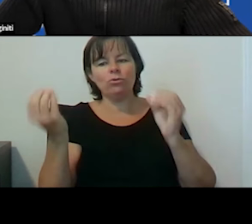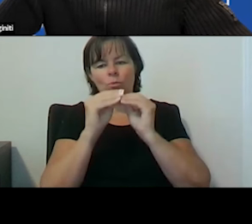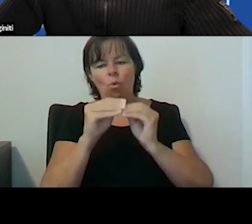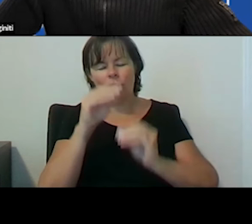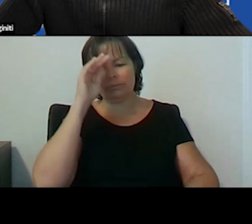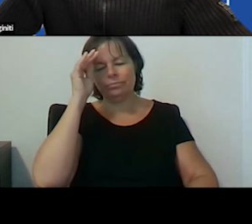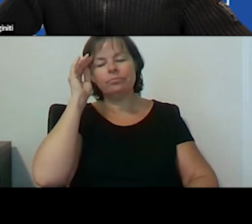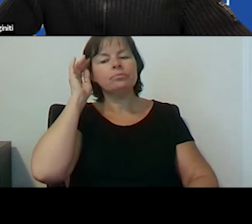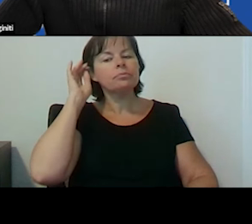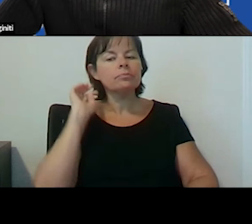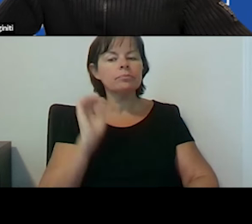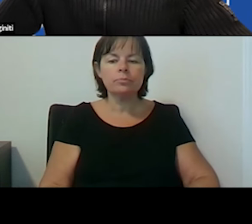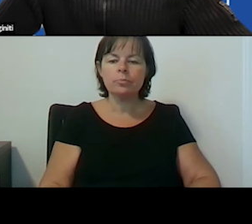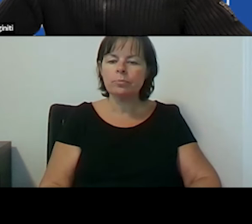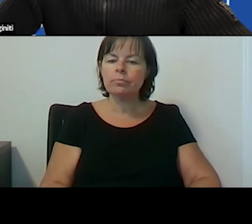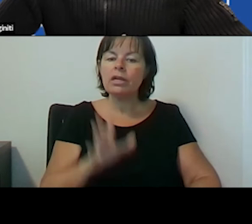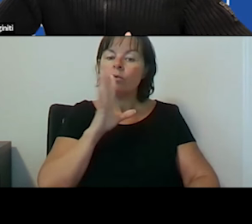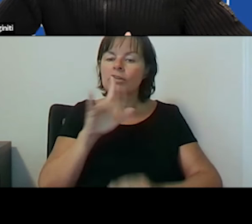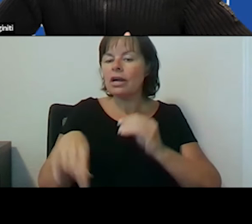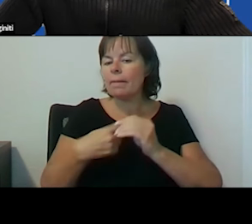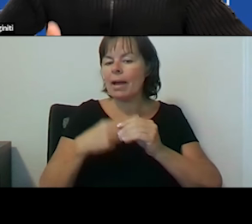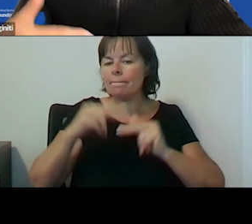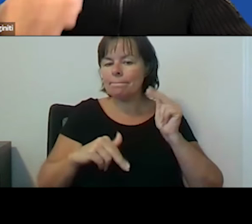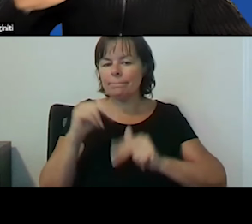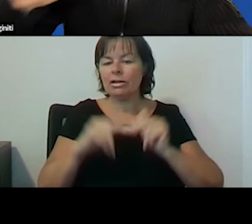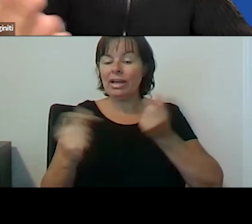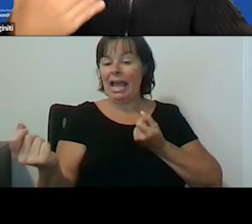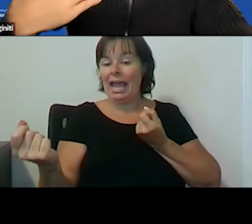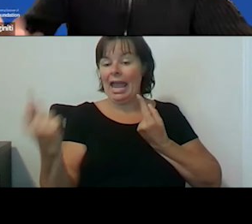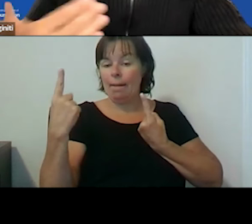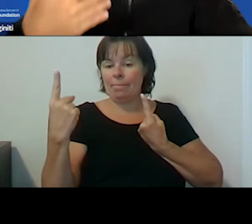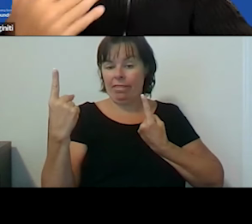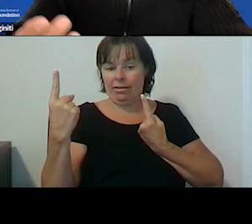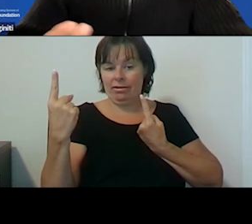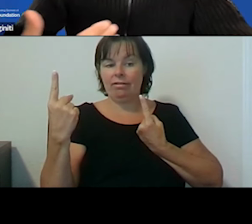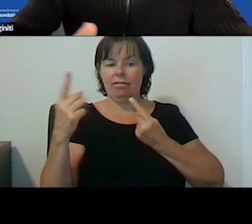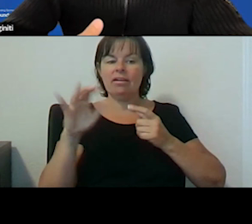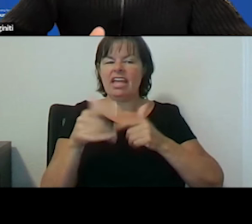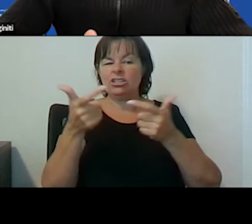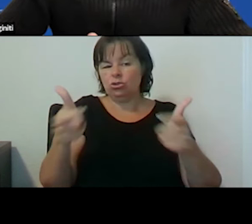and talk about building empathy uh this is huge and that personal interaction on the zoom call I